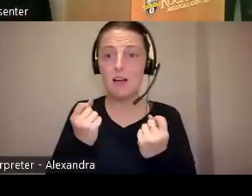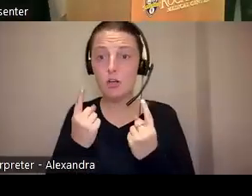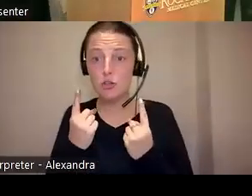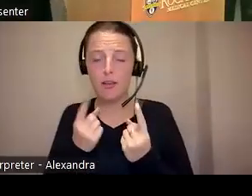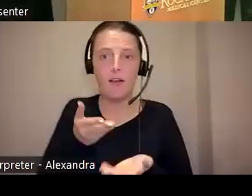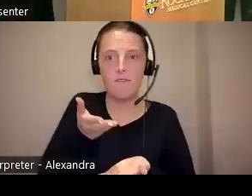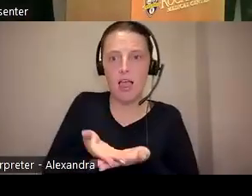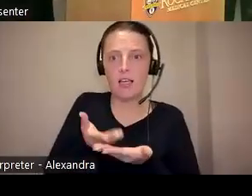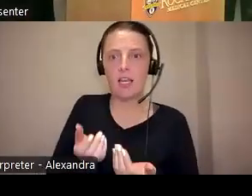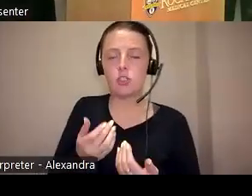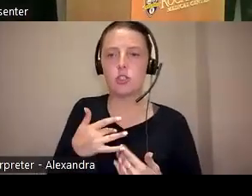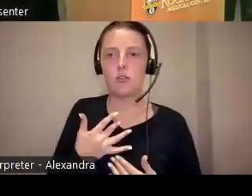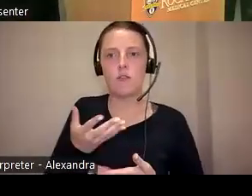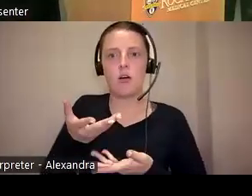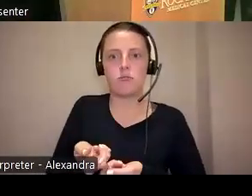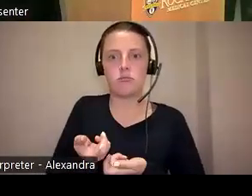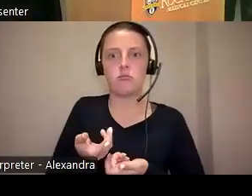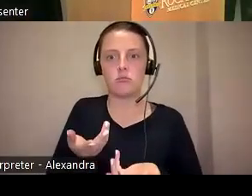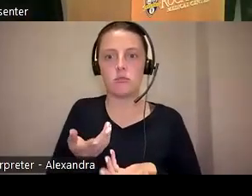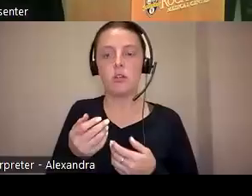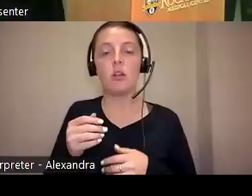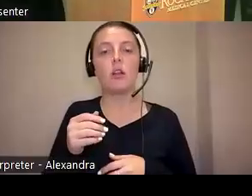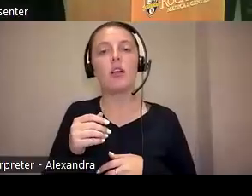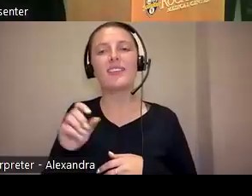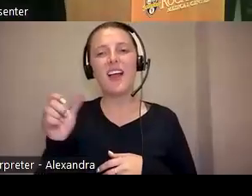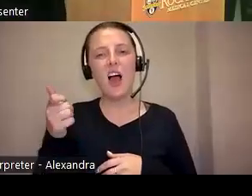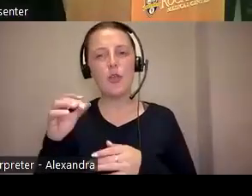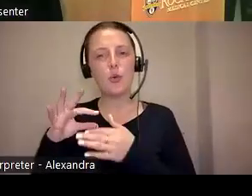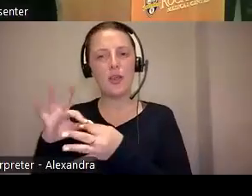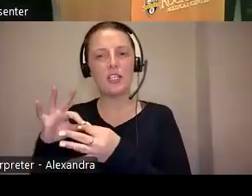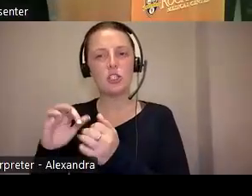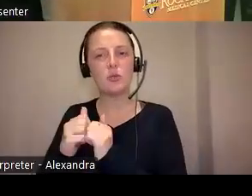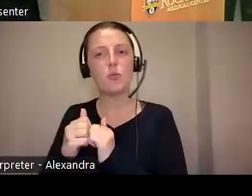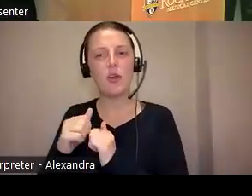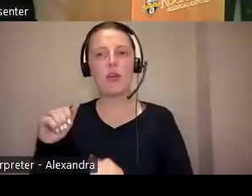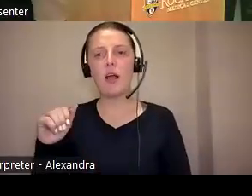always be found with other relationships with behavioral health professionals. And as I was